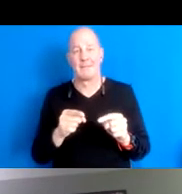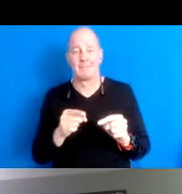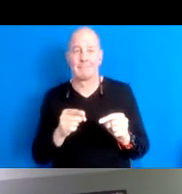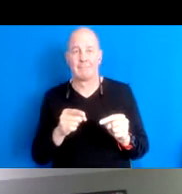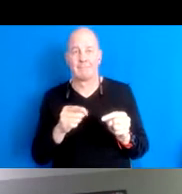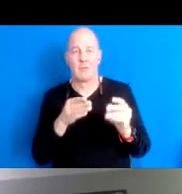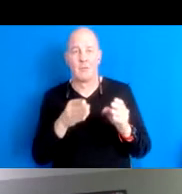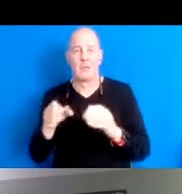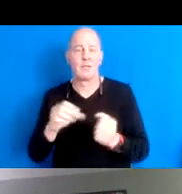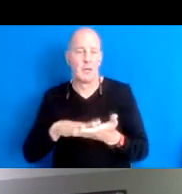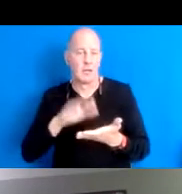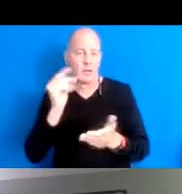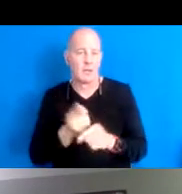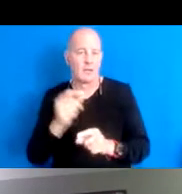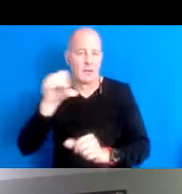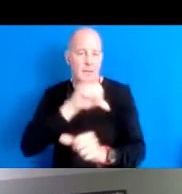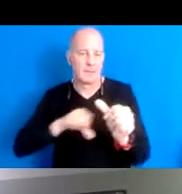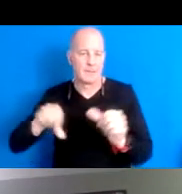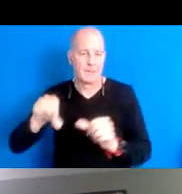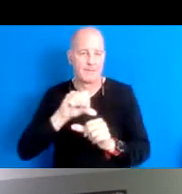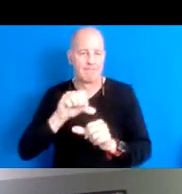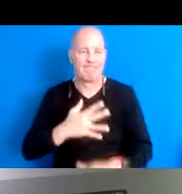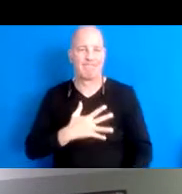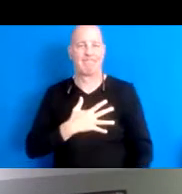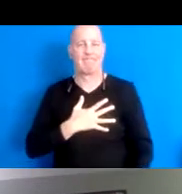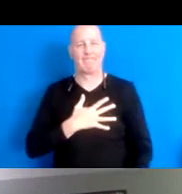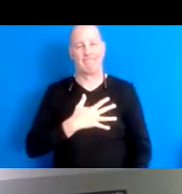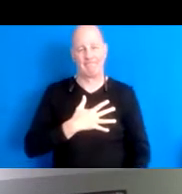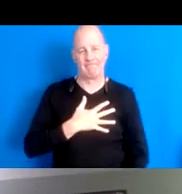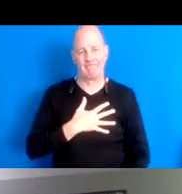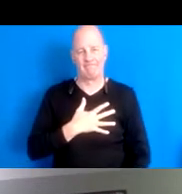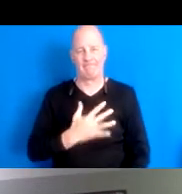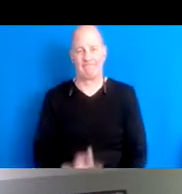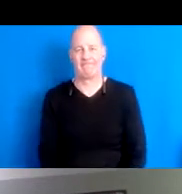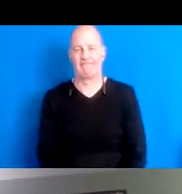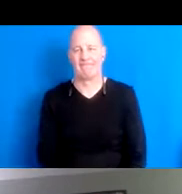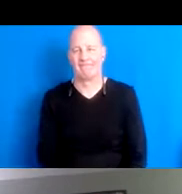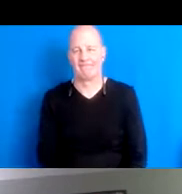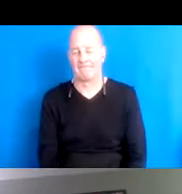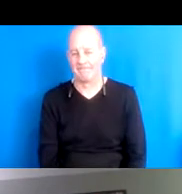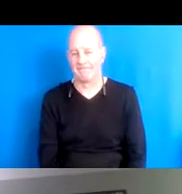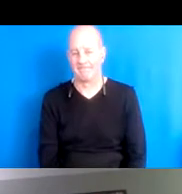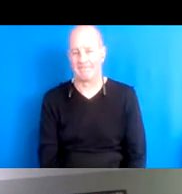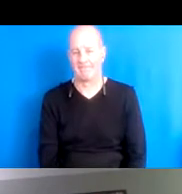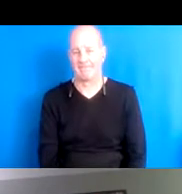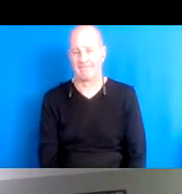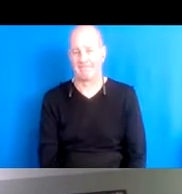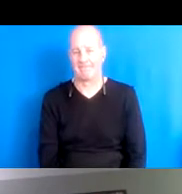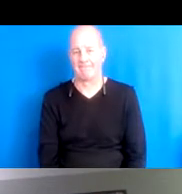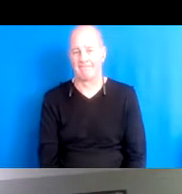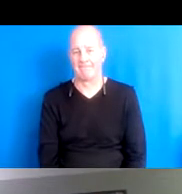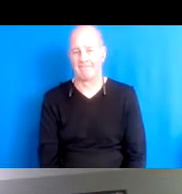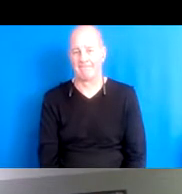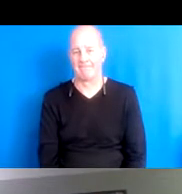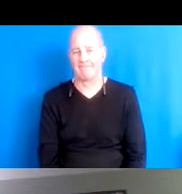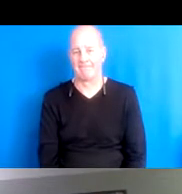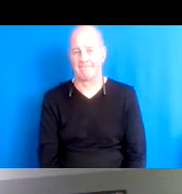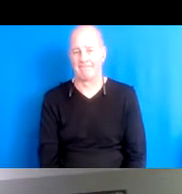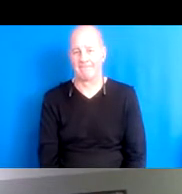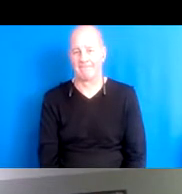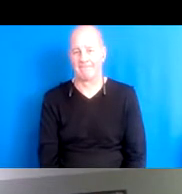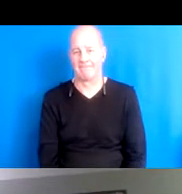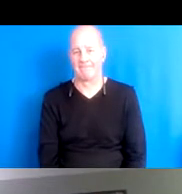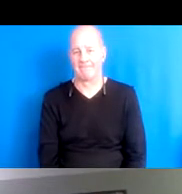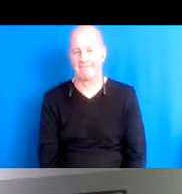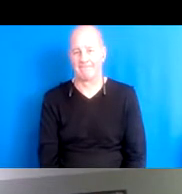16:19:23 And, 16:19:26 yeah, I yeah I guess I will now pass